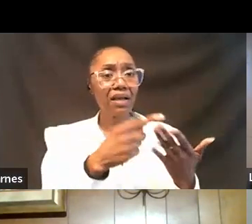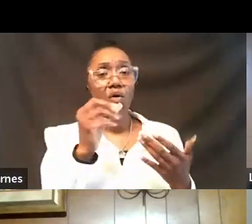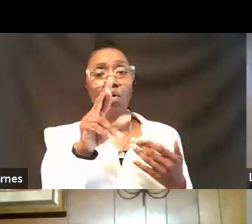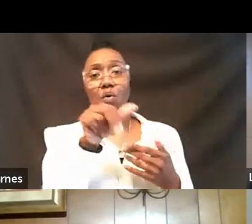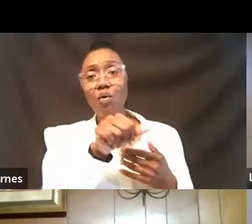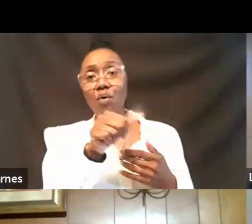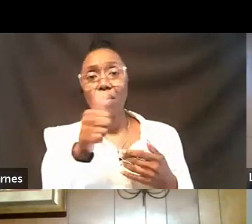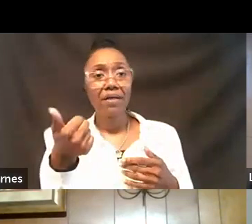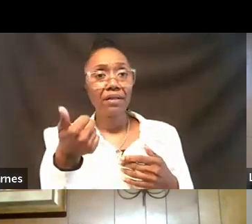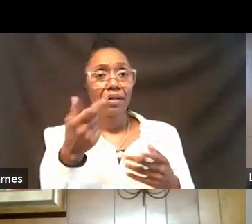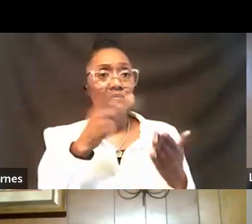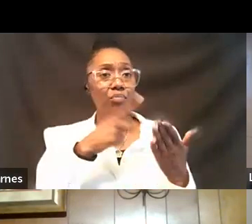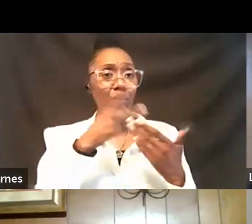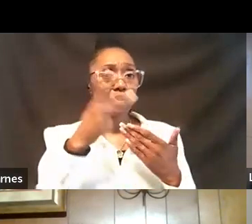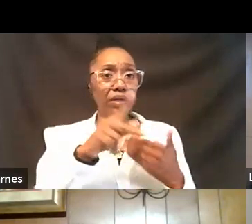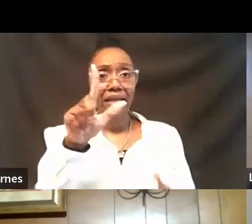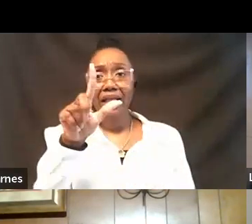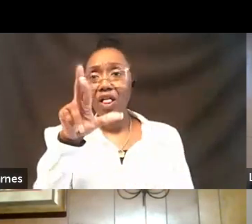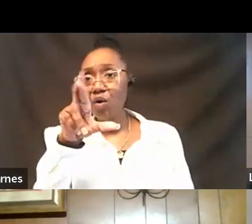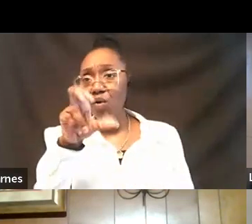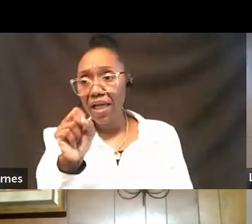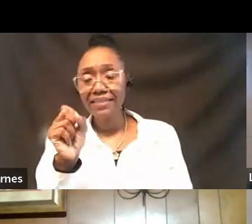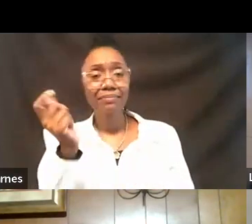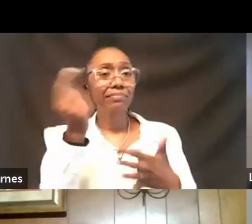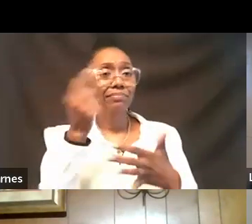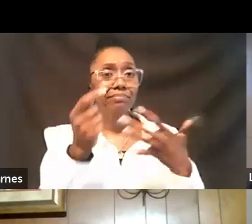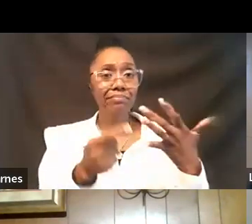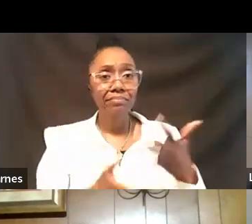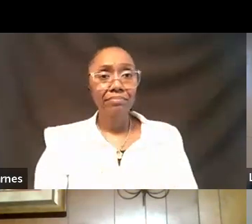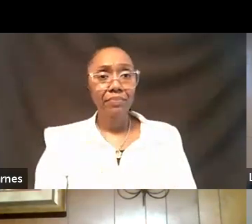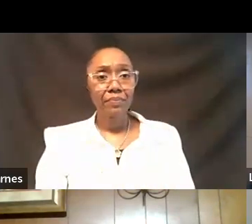Programs such as LMS or anything like that.